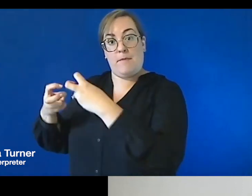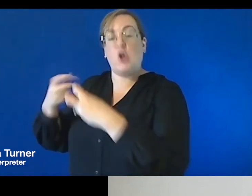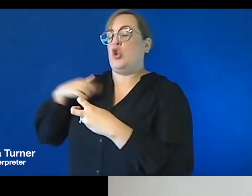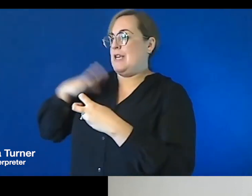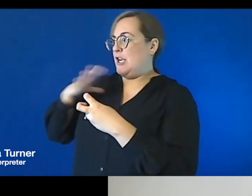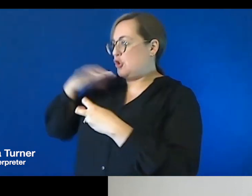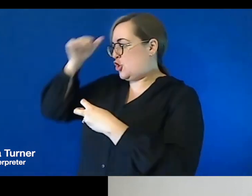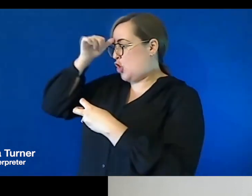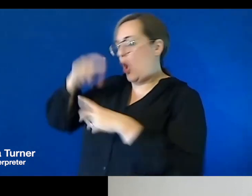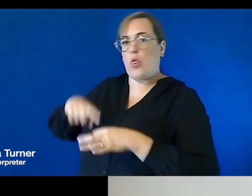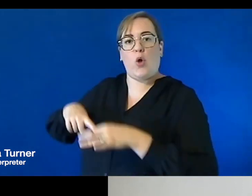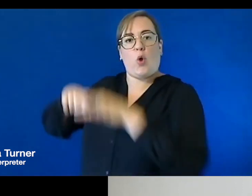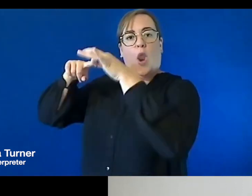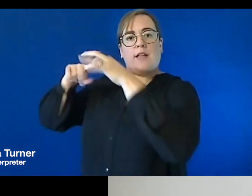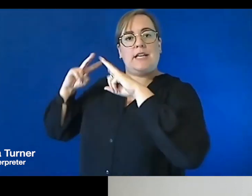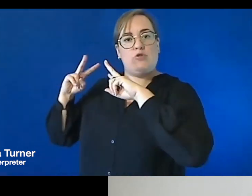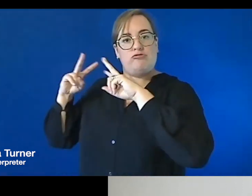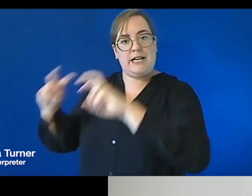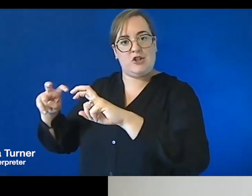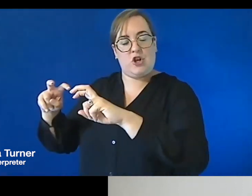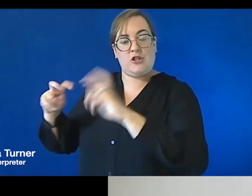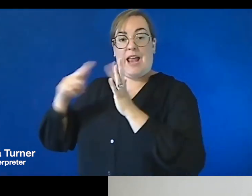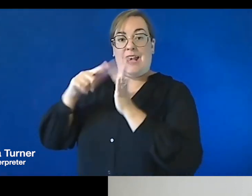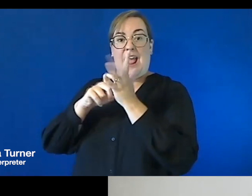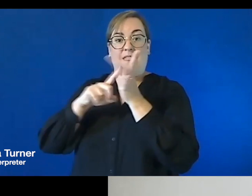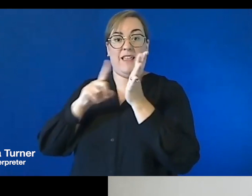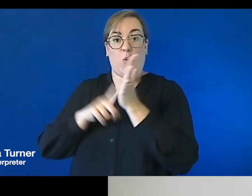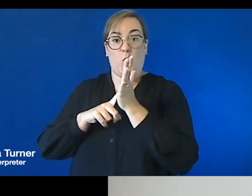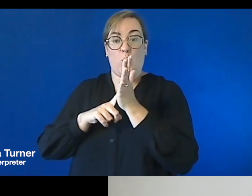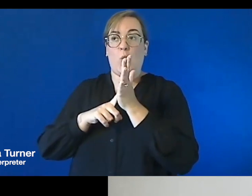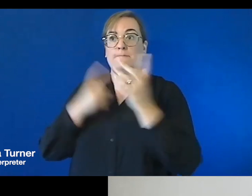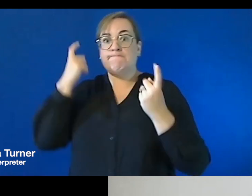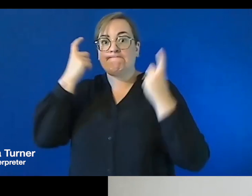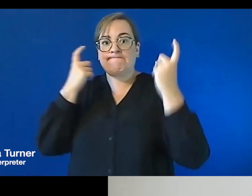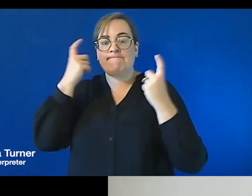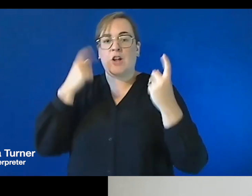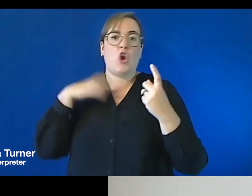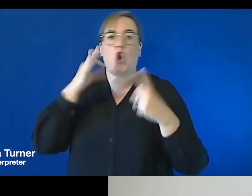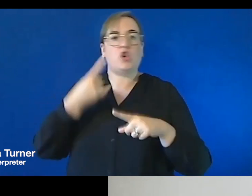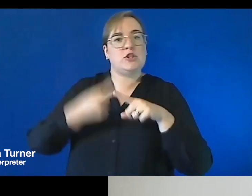ethical consideration on every level, not just a quick pitch deck raising some funds,